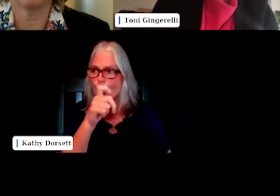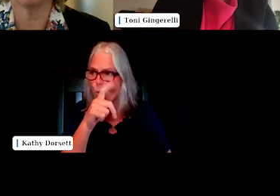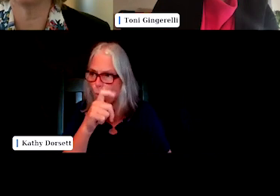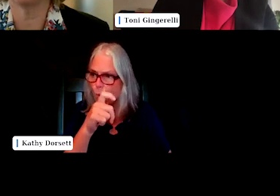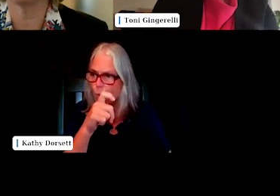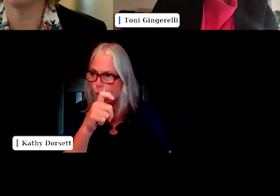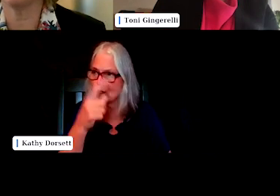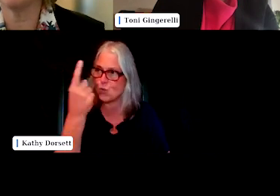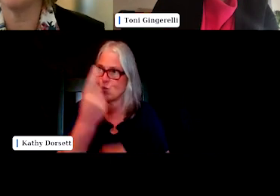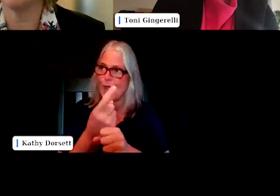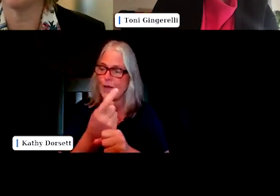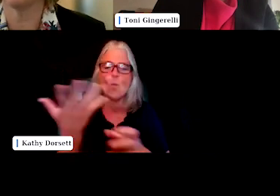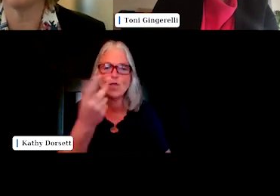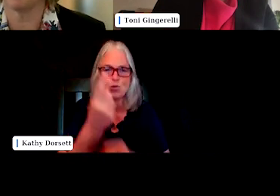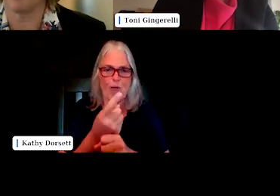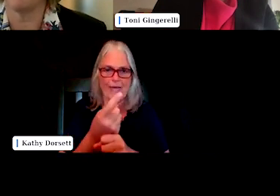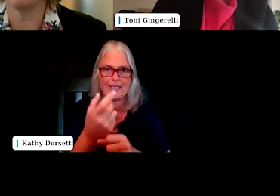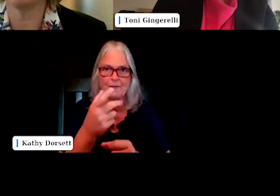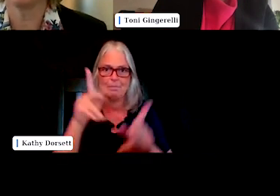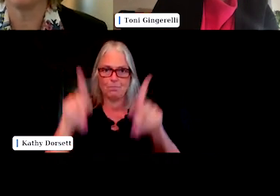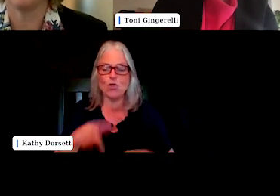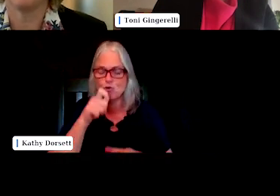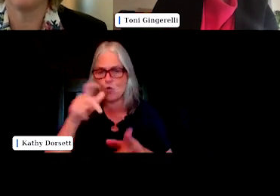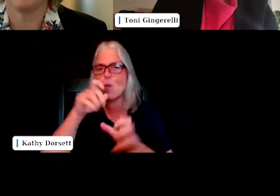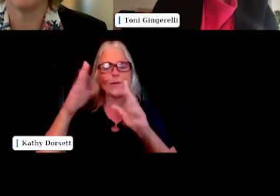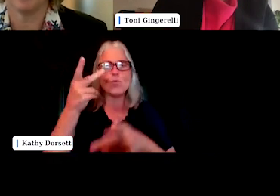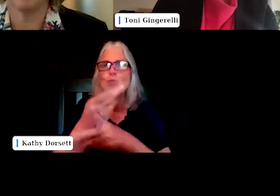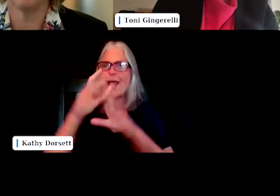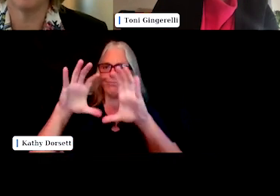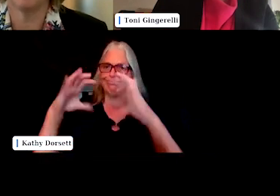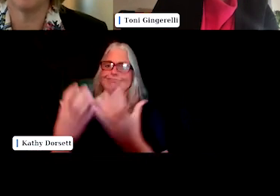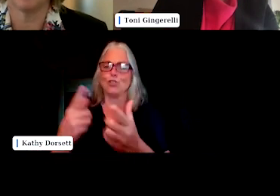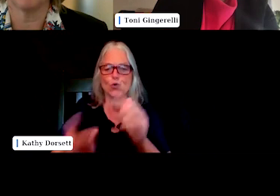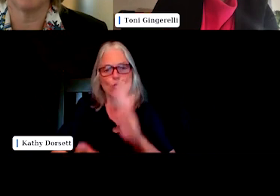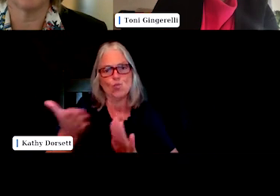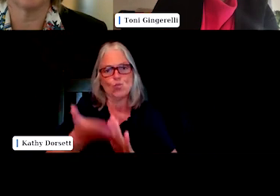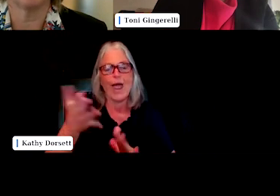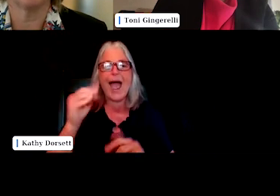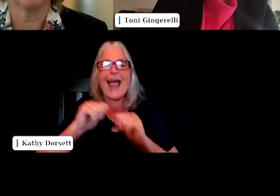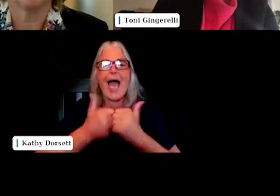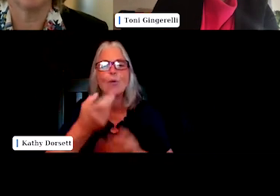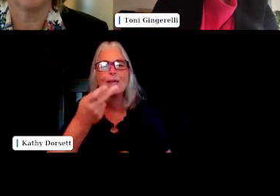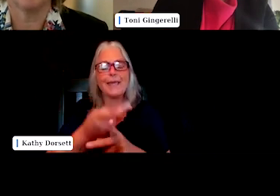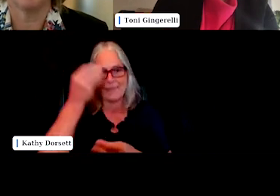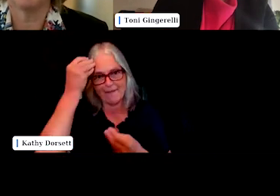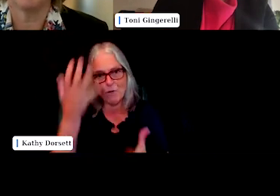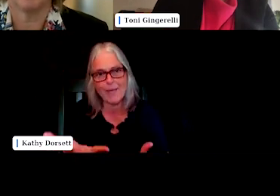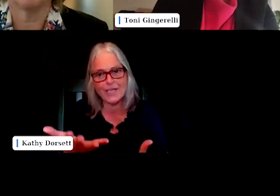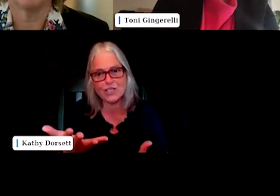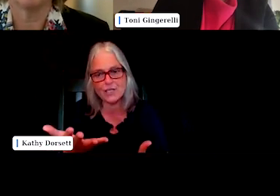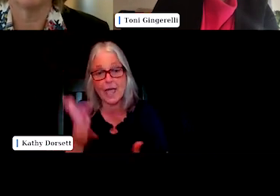The right, and what's the right entity to to run them? And how you keep that information up to date.